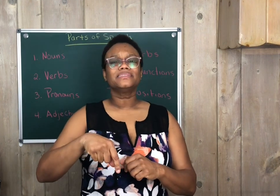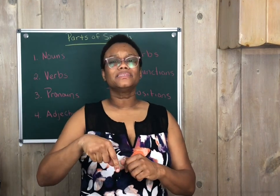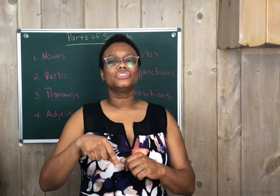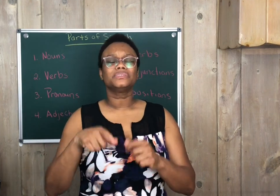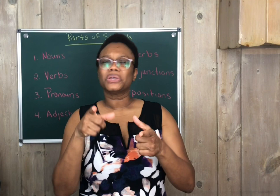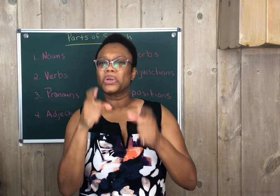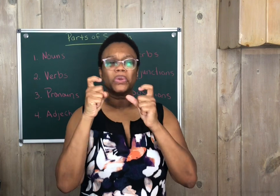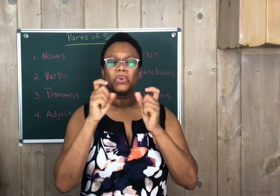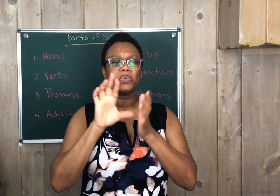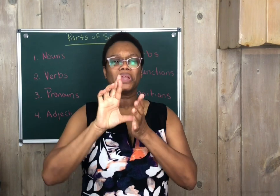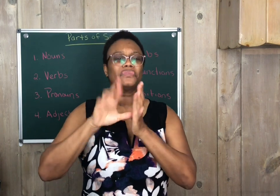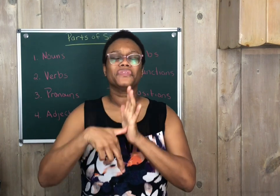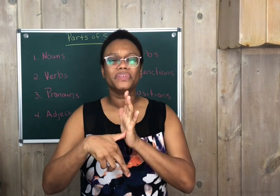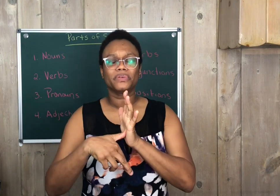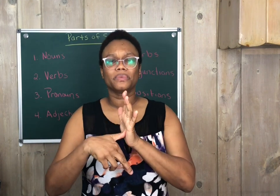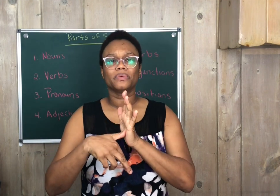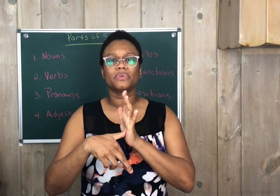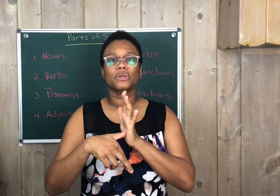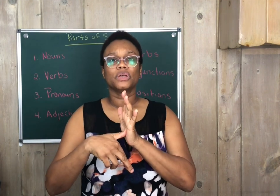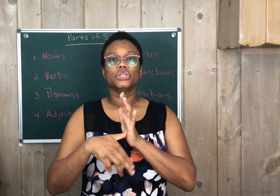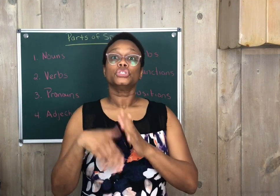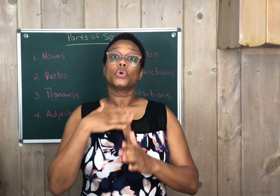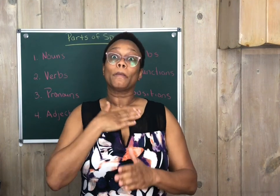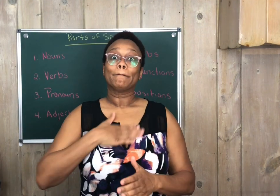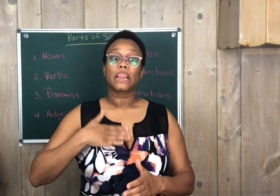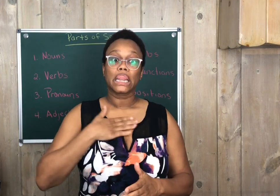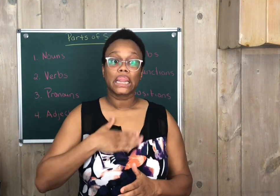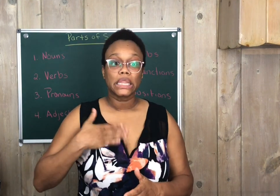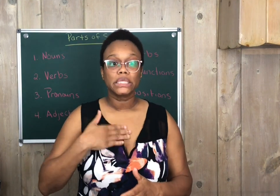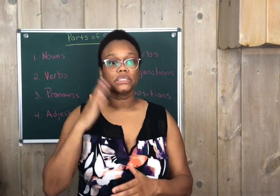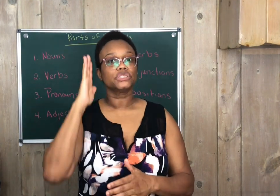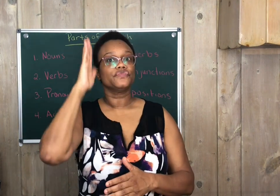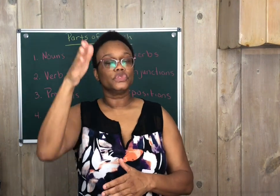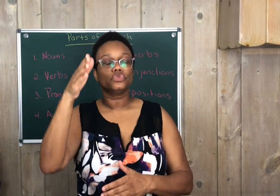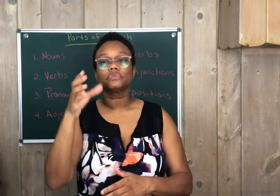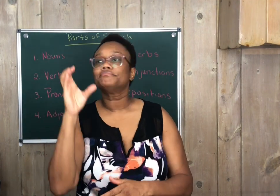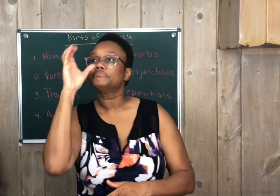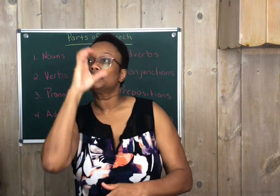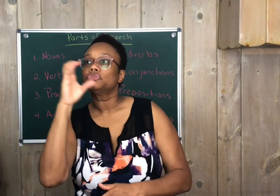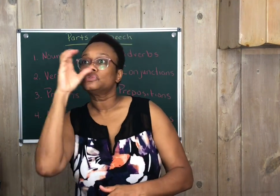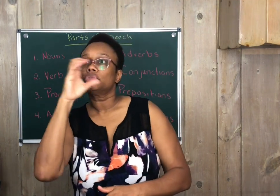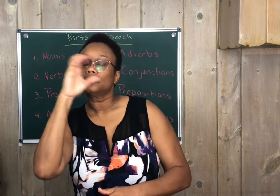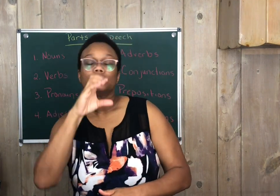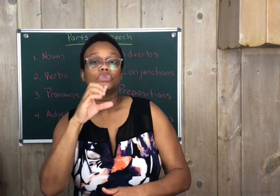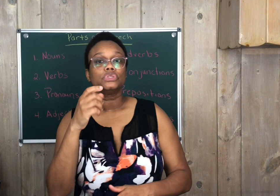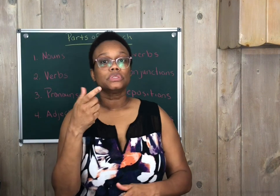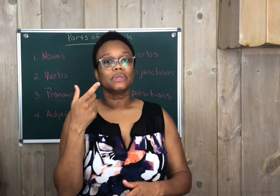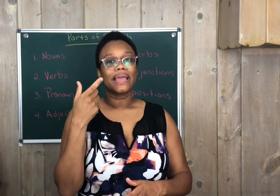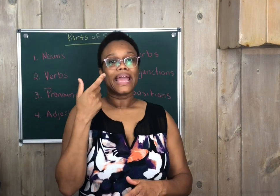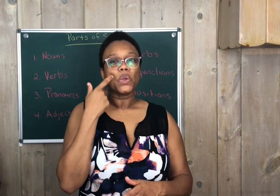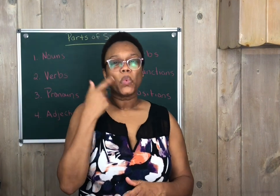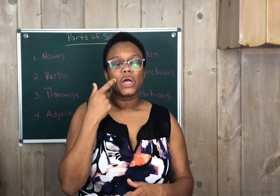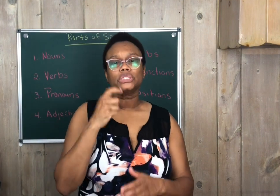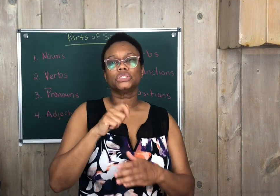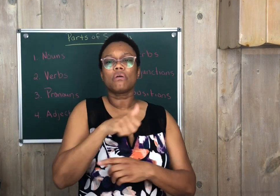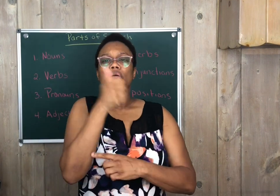So this was just a quick review So please search for other videos